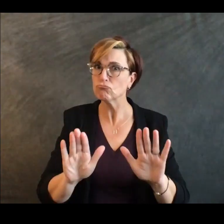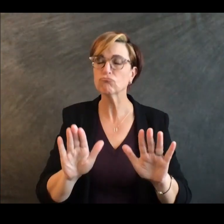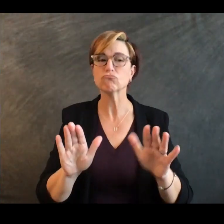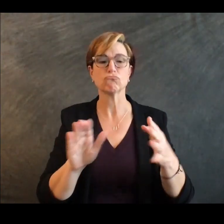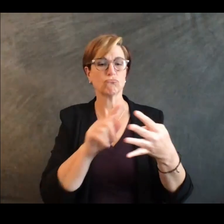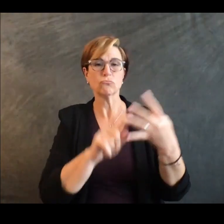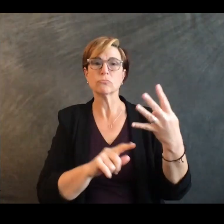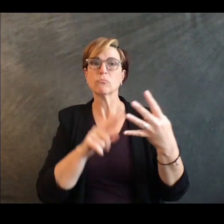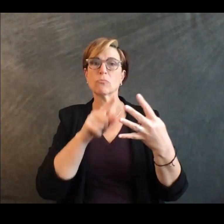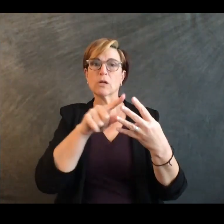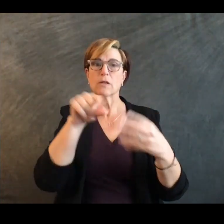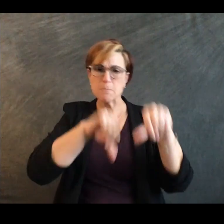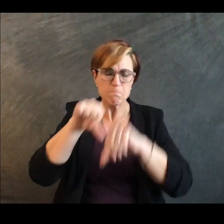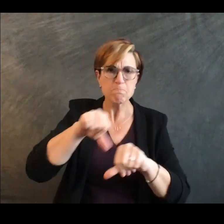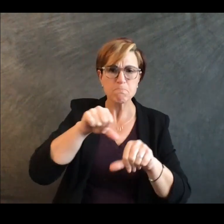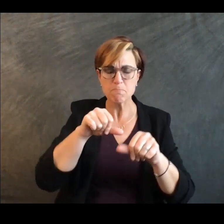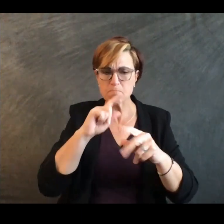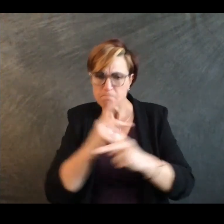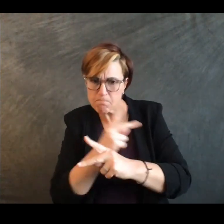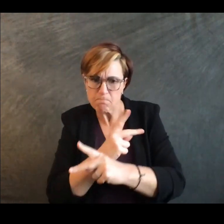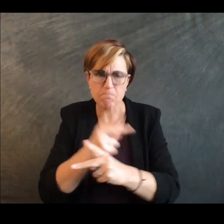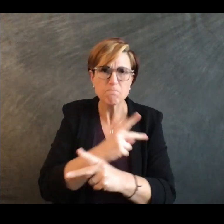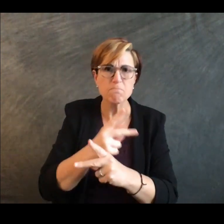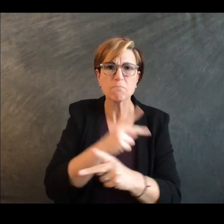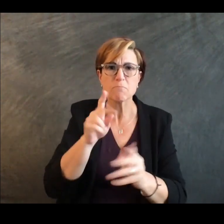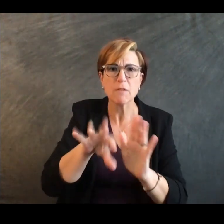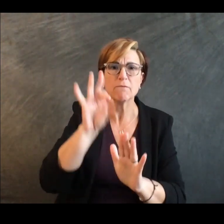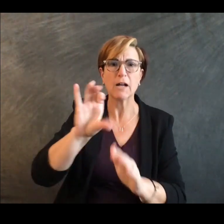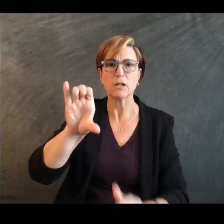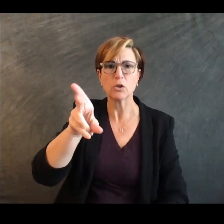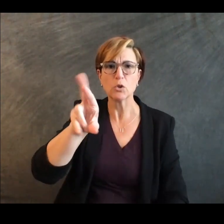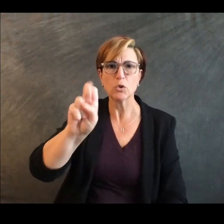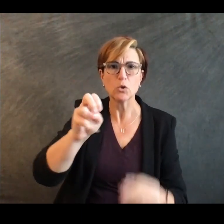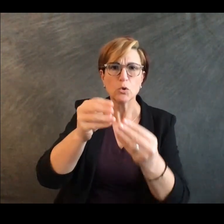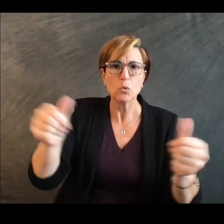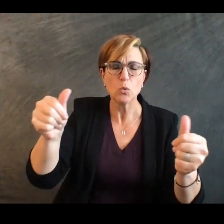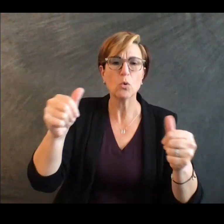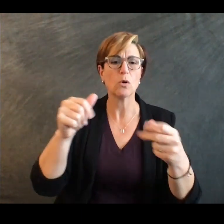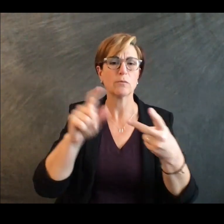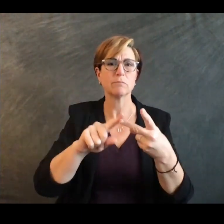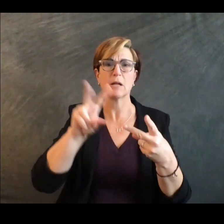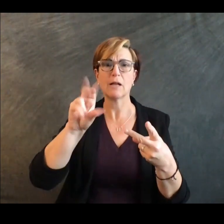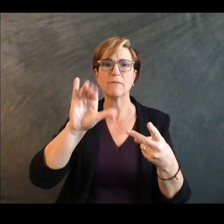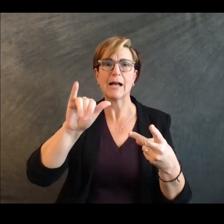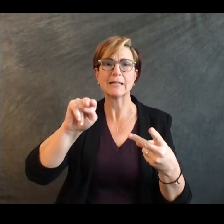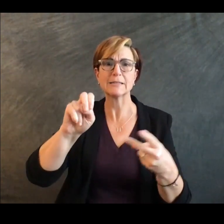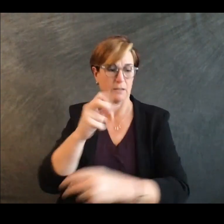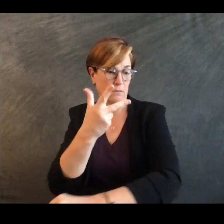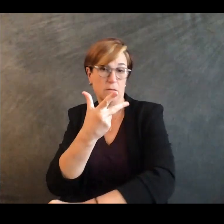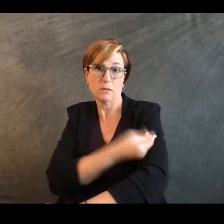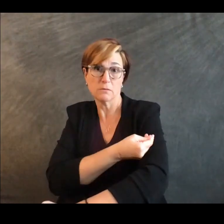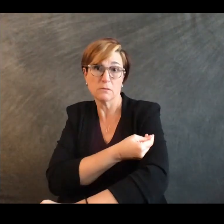and also with respect to a vaccine that's going to protect us totally